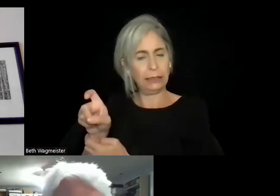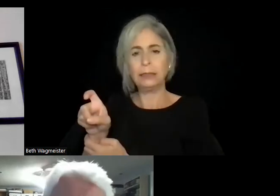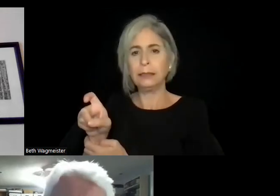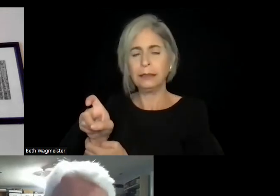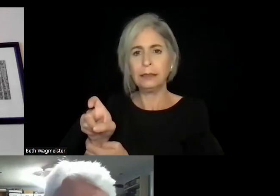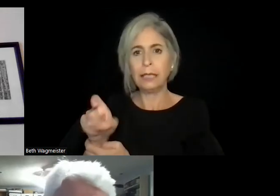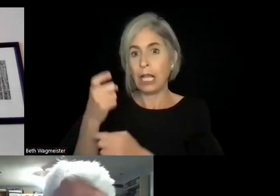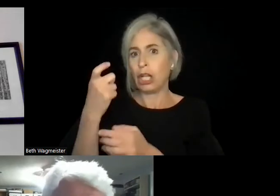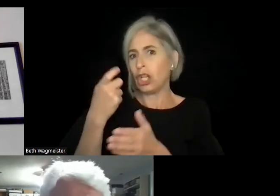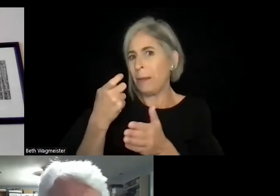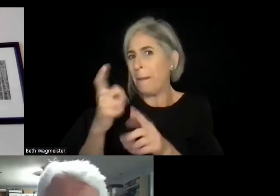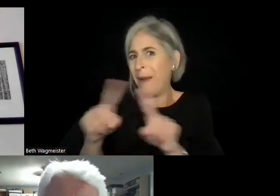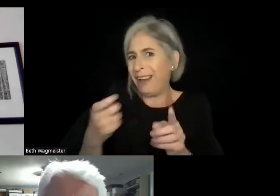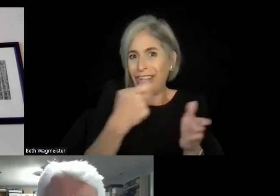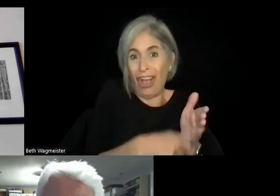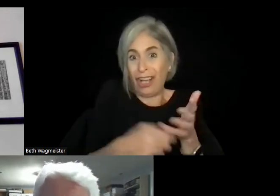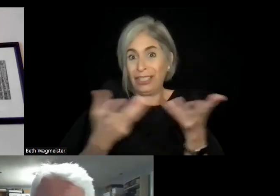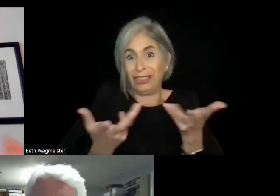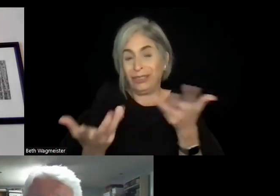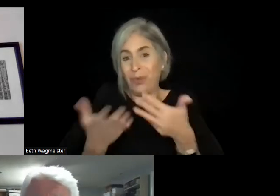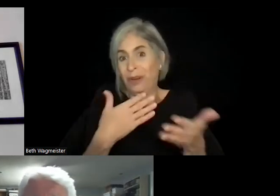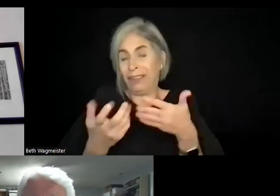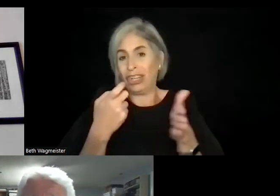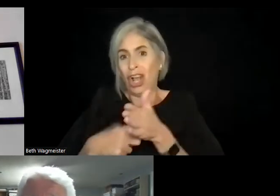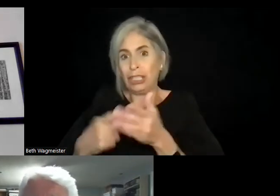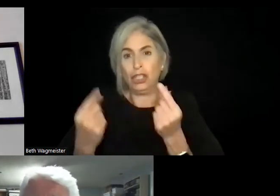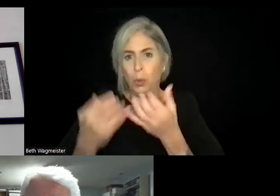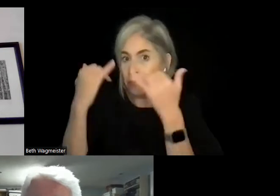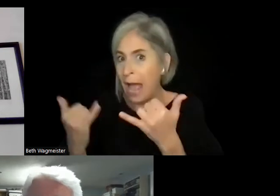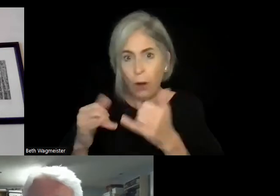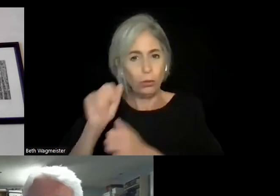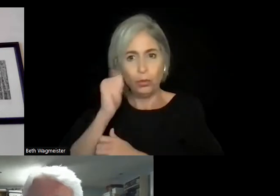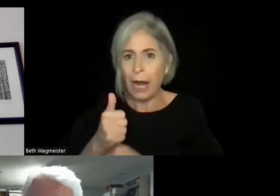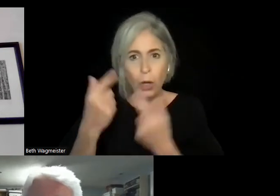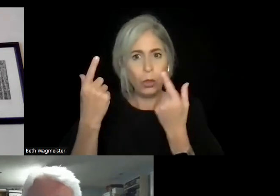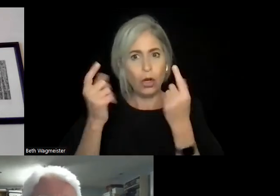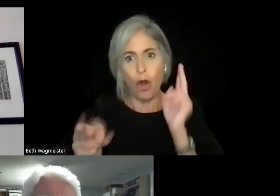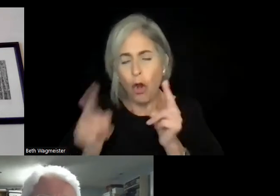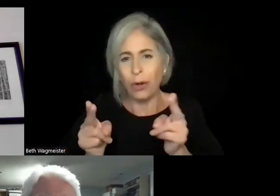s. It is interesting if we say that things are -- have to be affordable